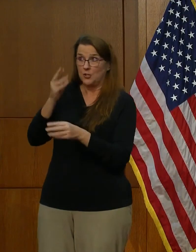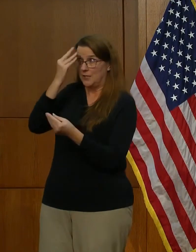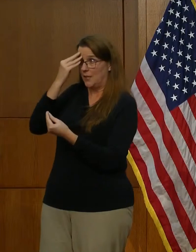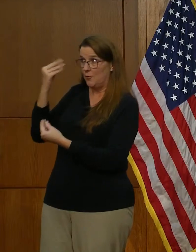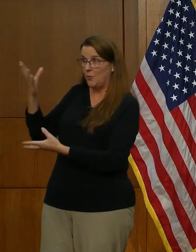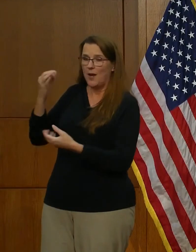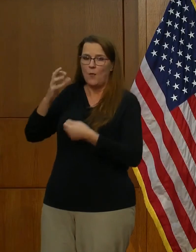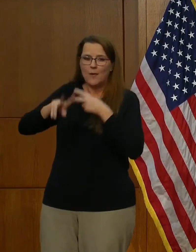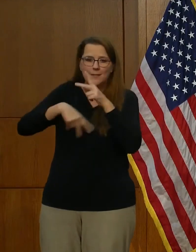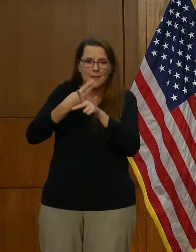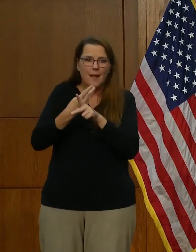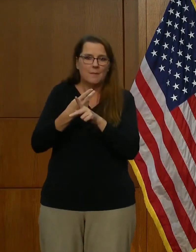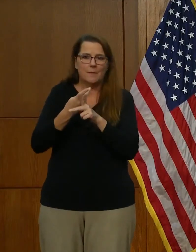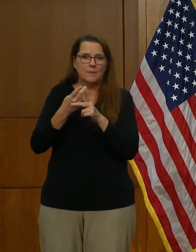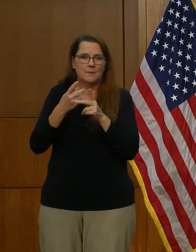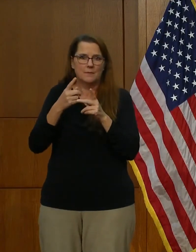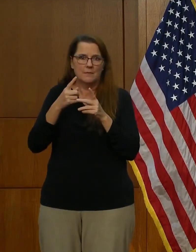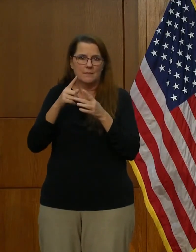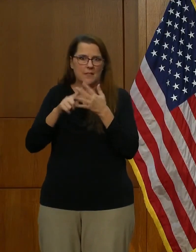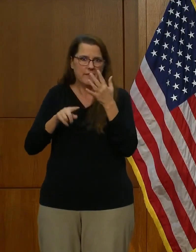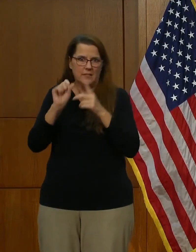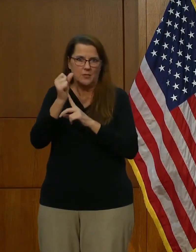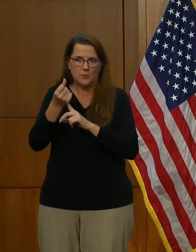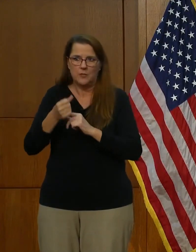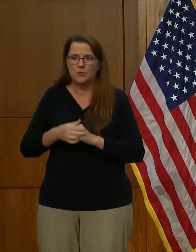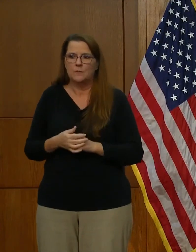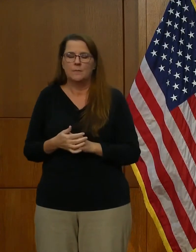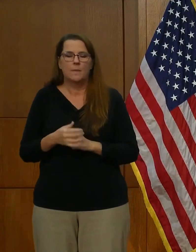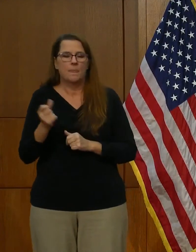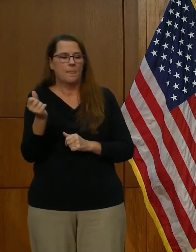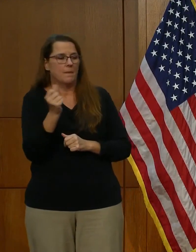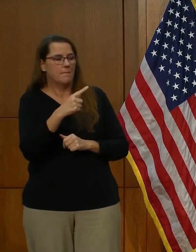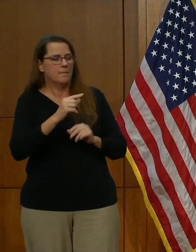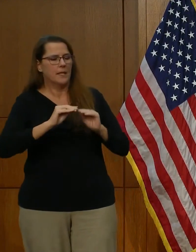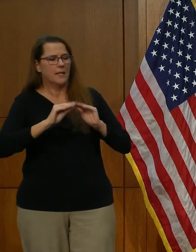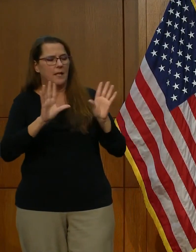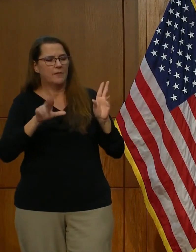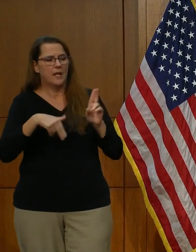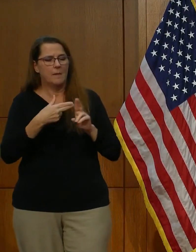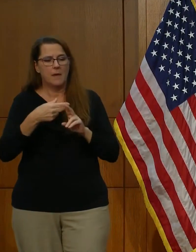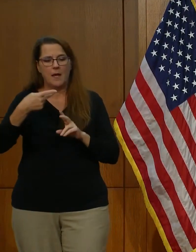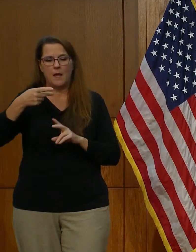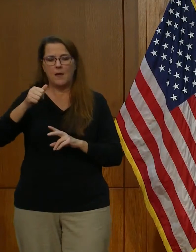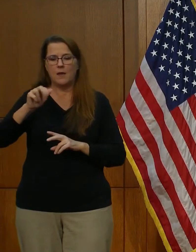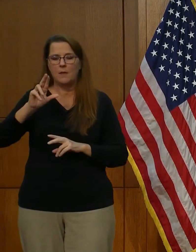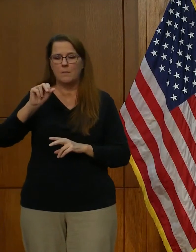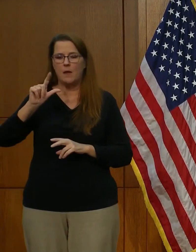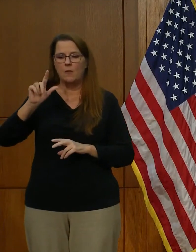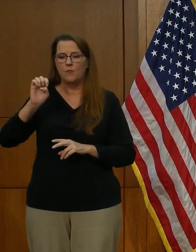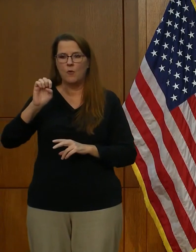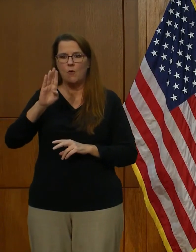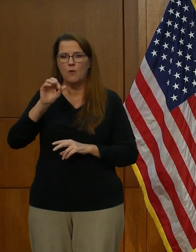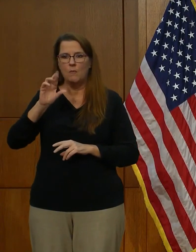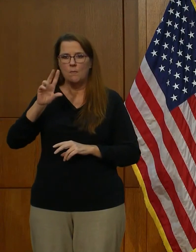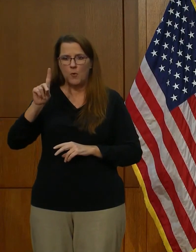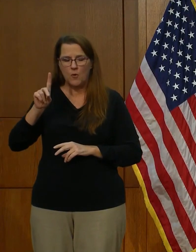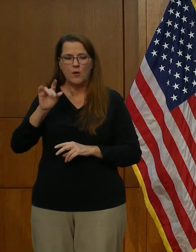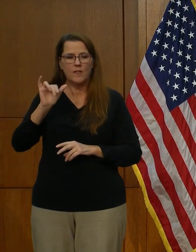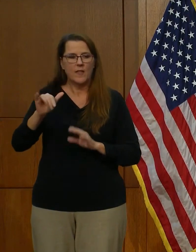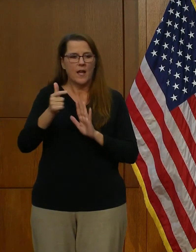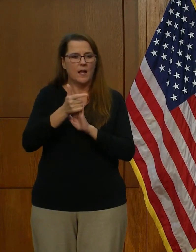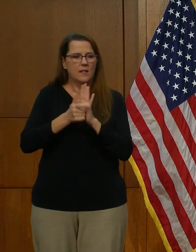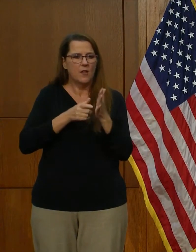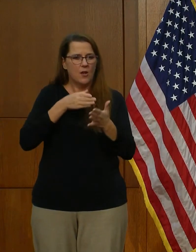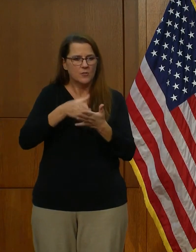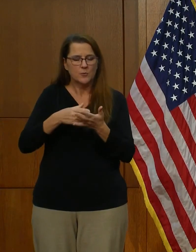TYPES OF REACTIONS ARE BEING